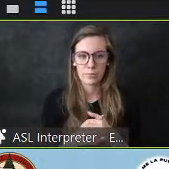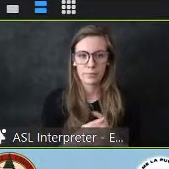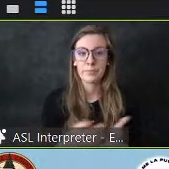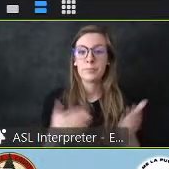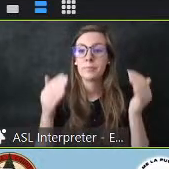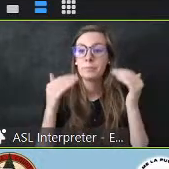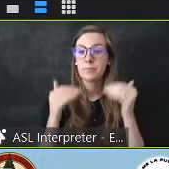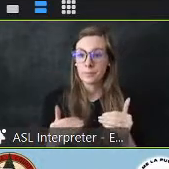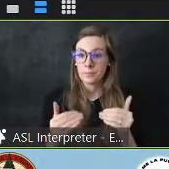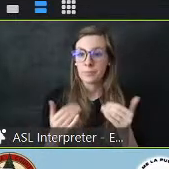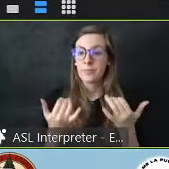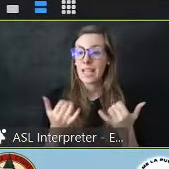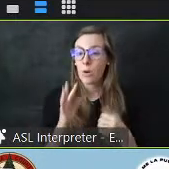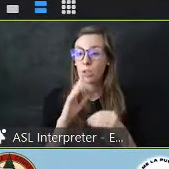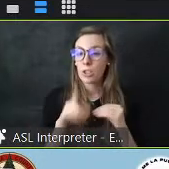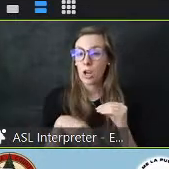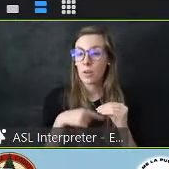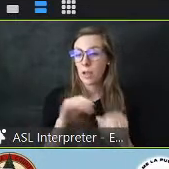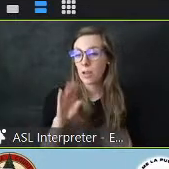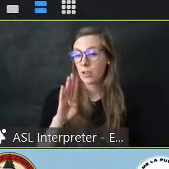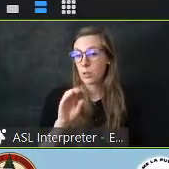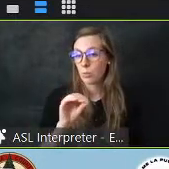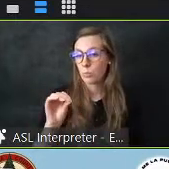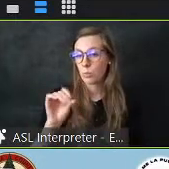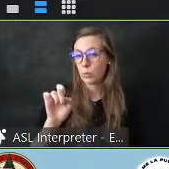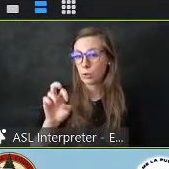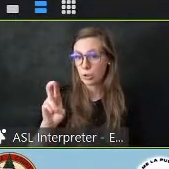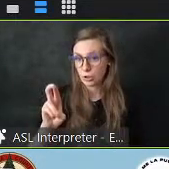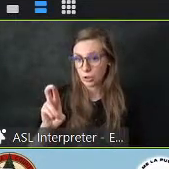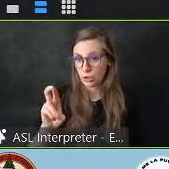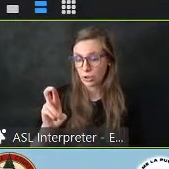they're offering their they're suggesting to get a third or a booster shot for